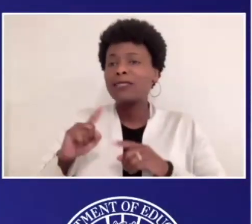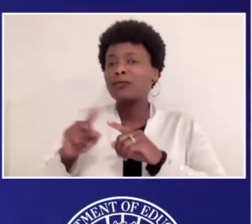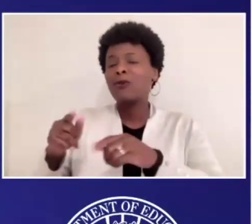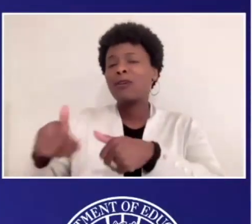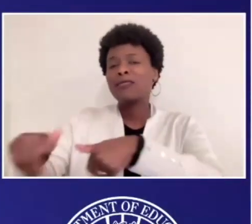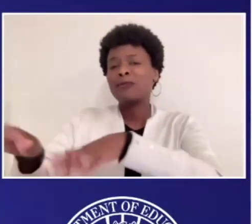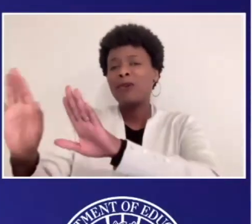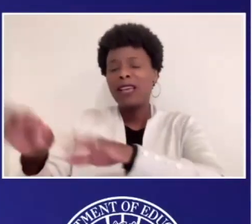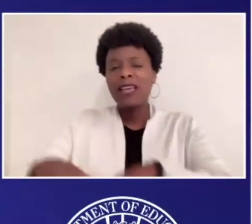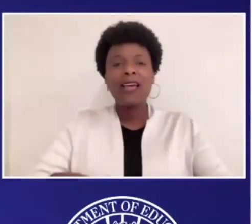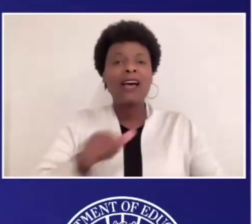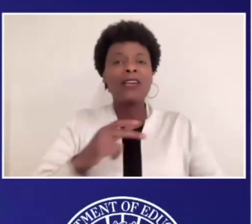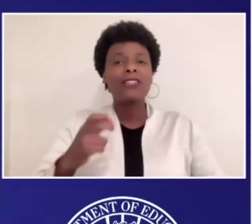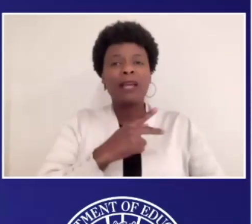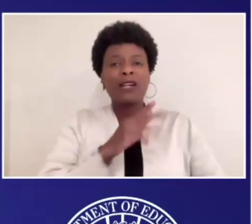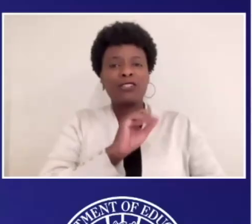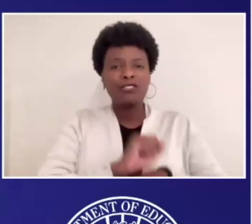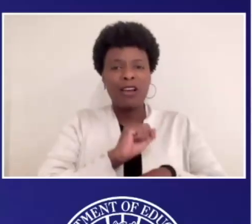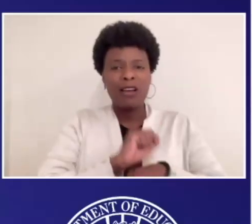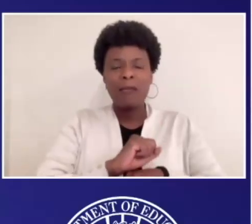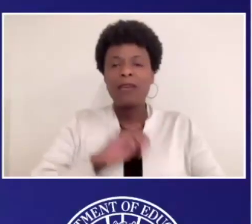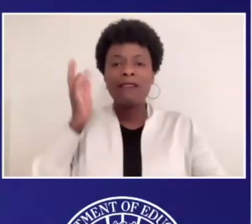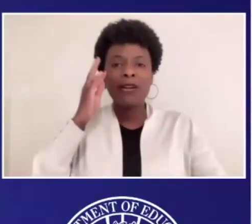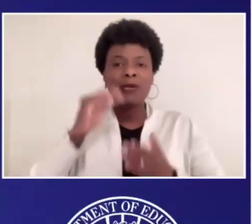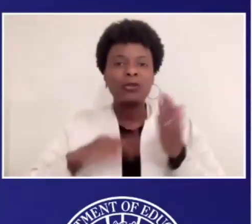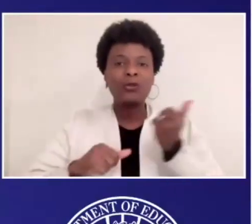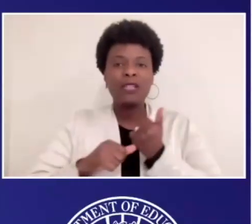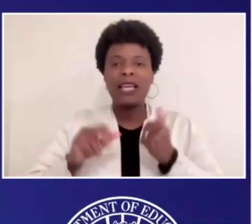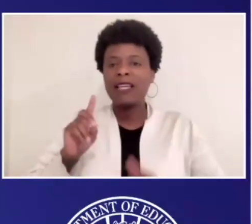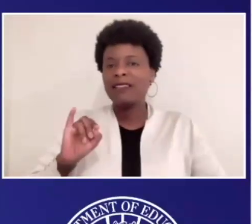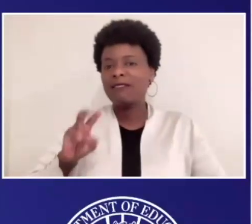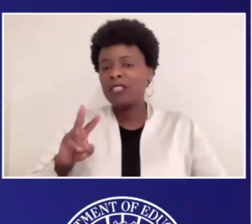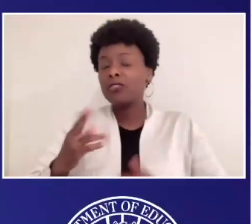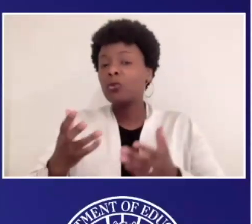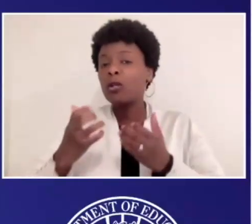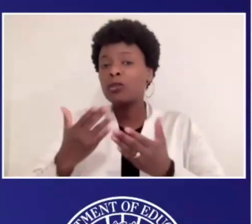and the other is going back to her job in the Federal Student Aid Division. So I want to specifically thank them for